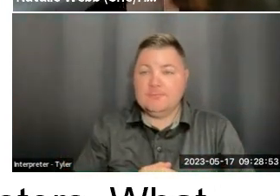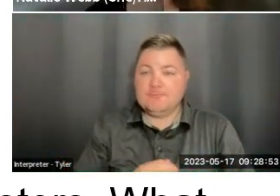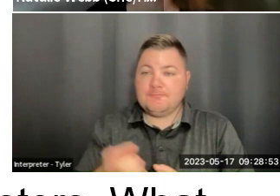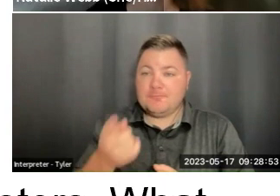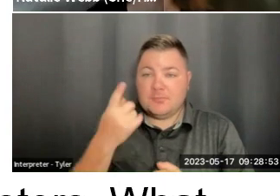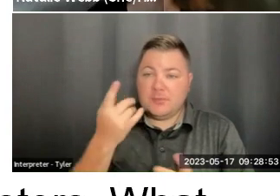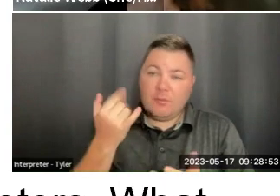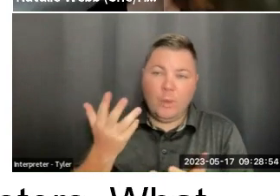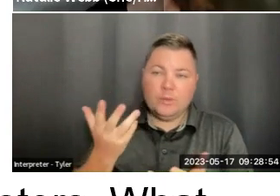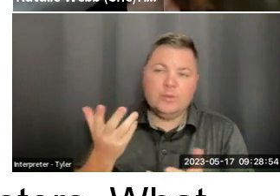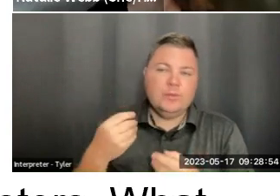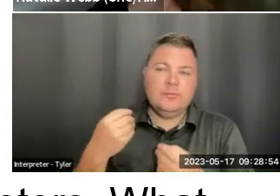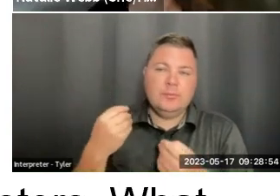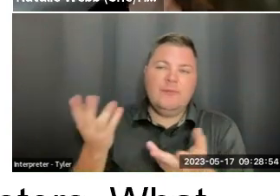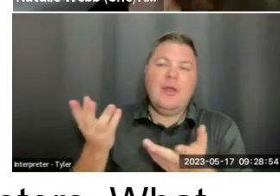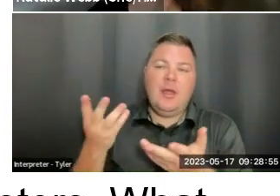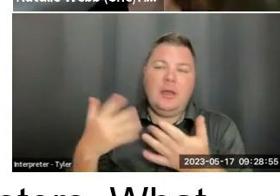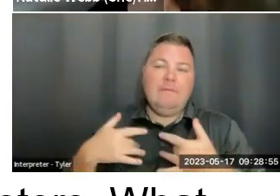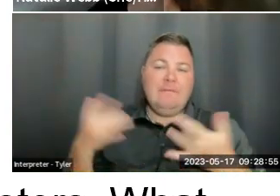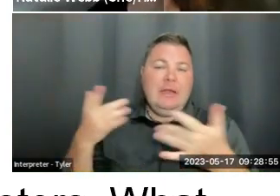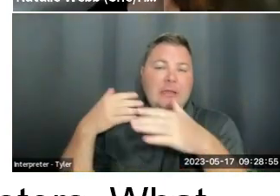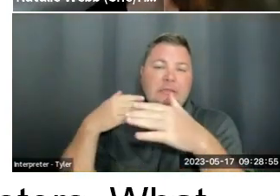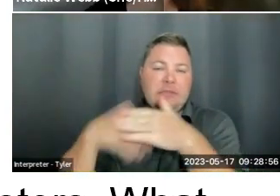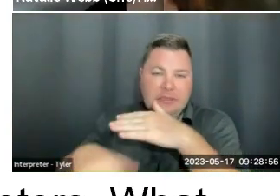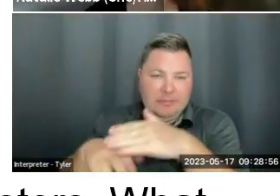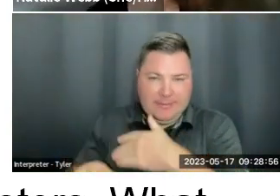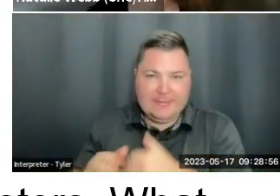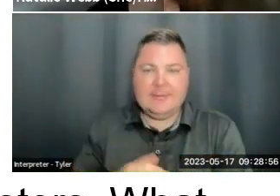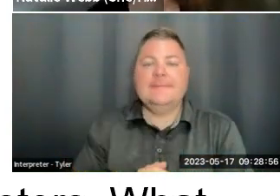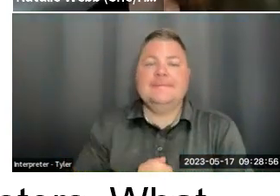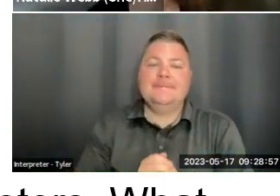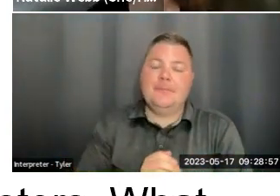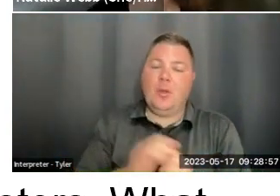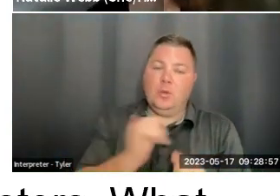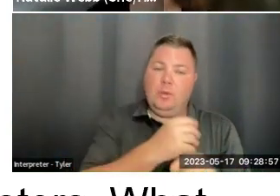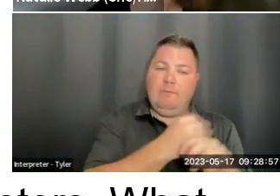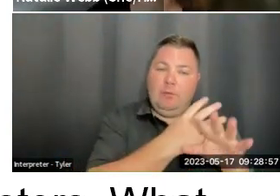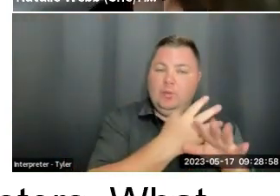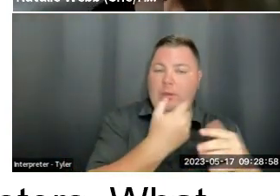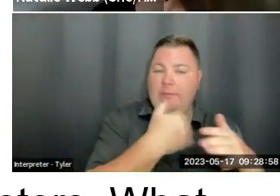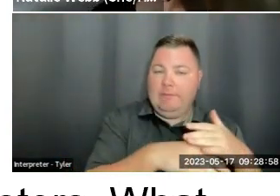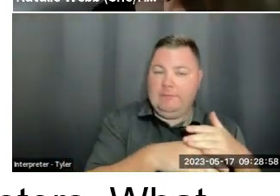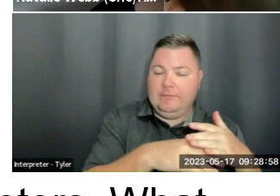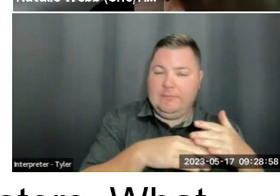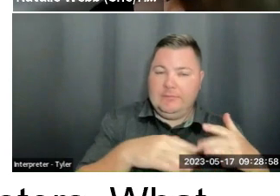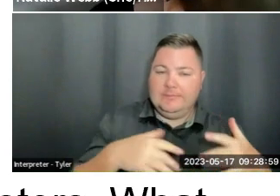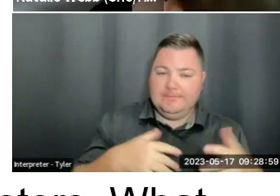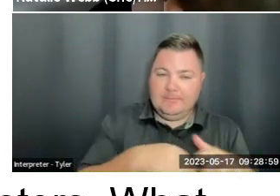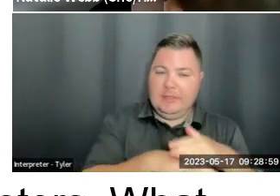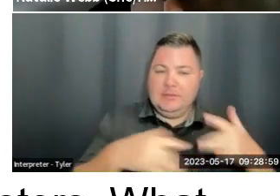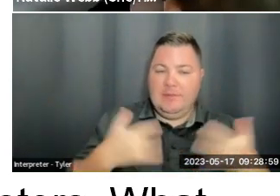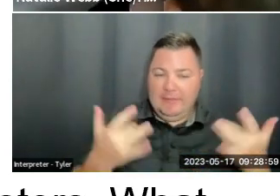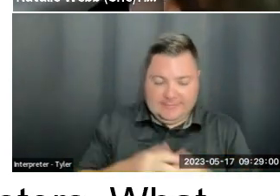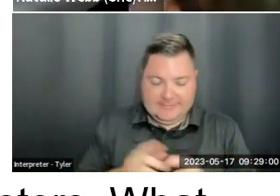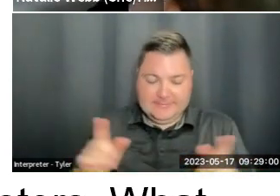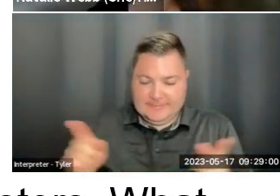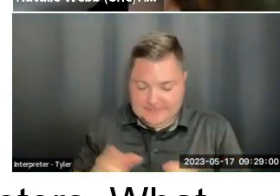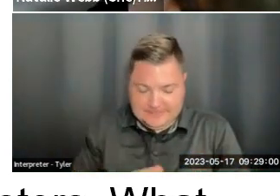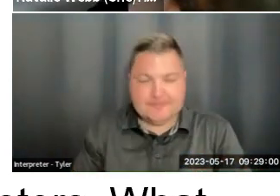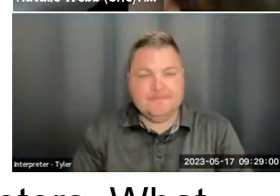You have brought important things to keep in mind as people want to make those events successful in addition to